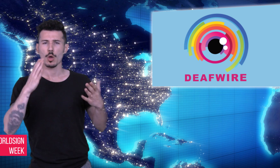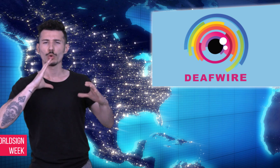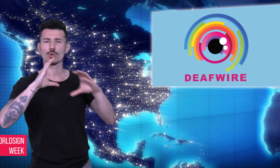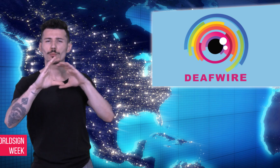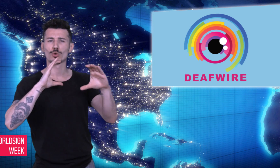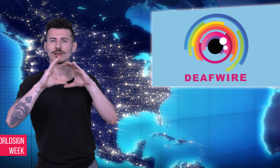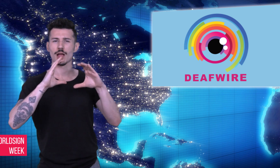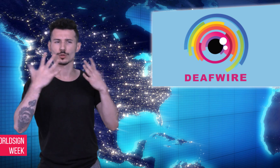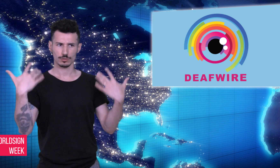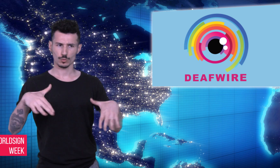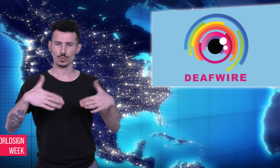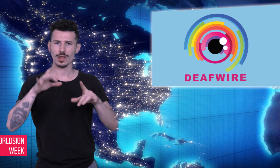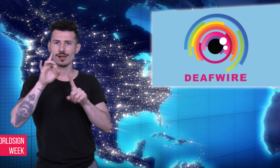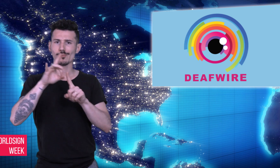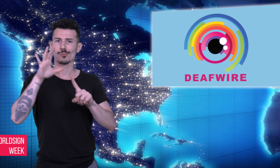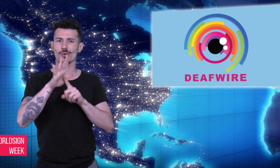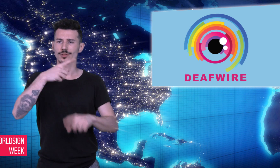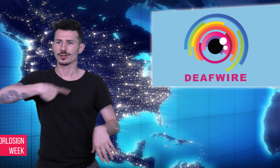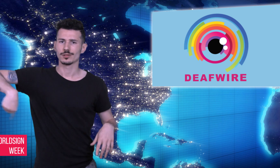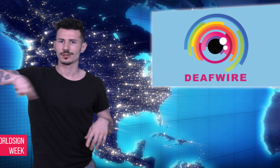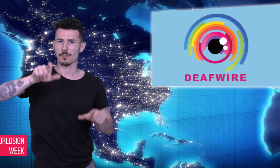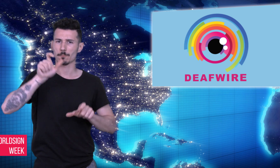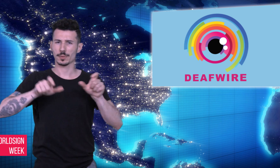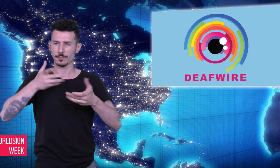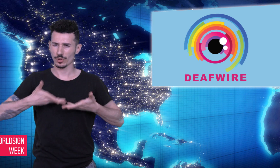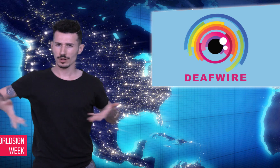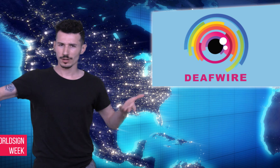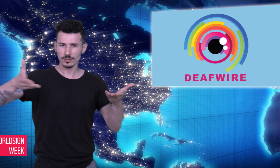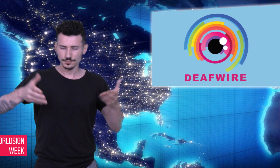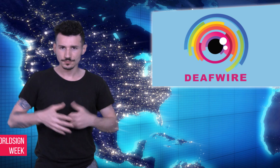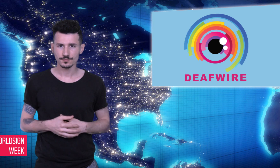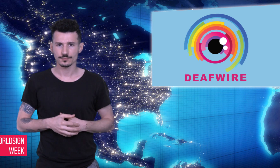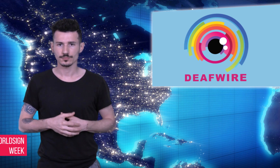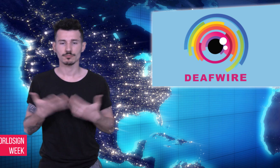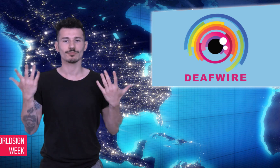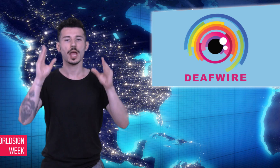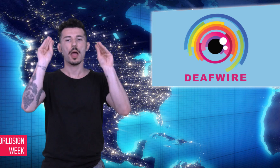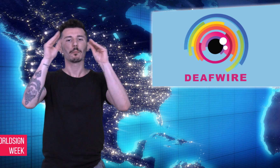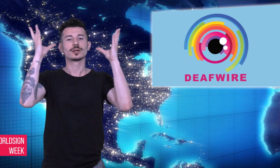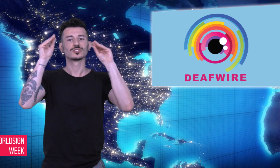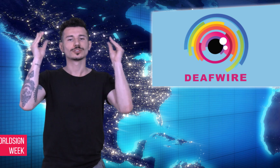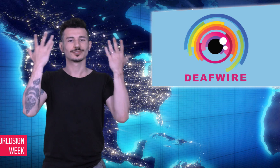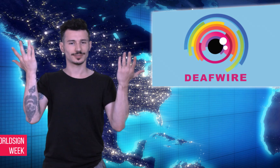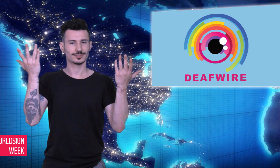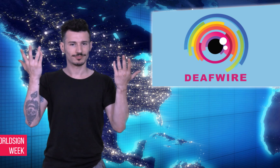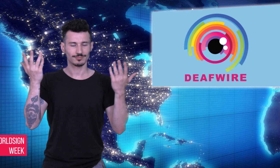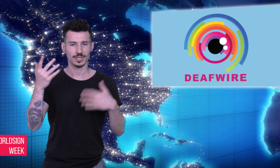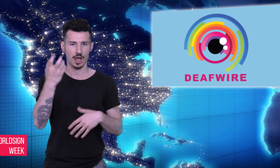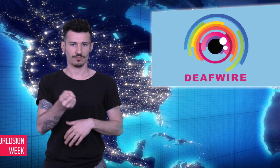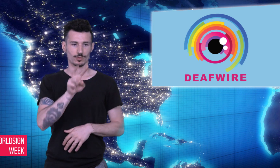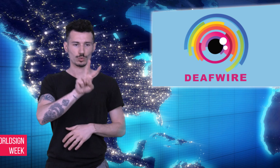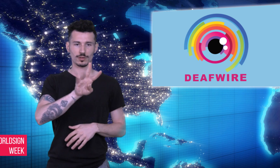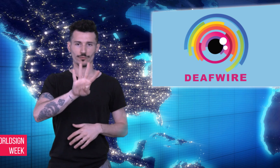‘Communication is an essential right for everyone’. Emergency services are